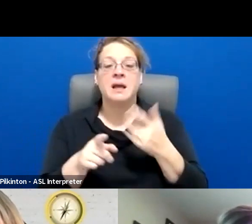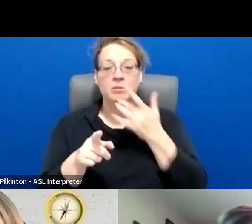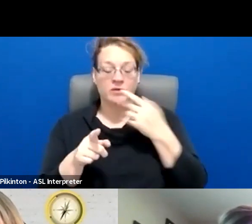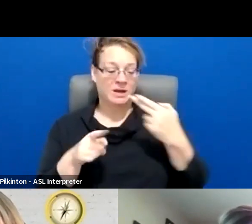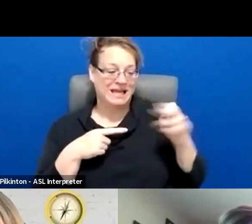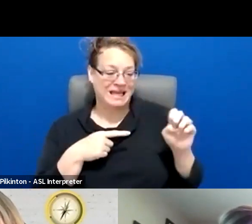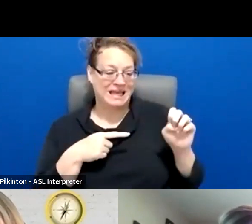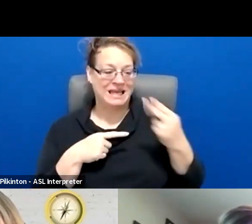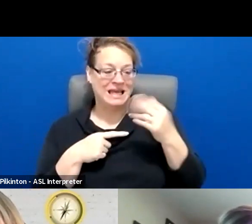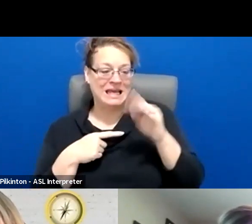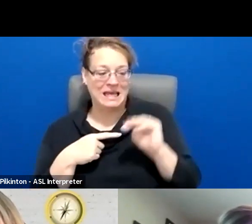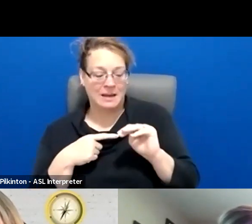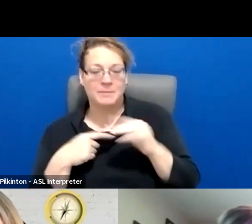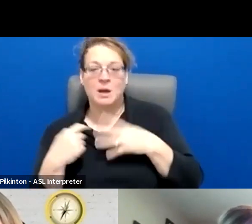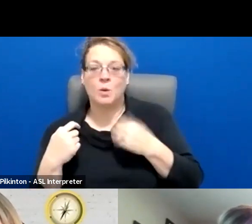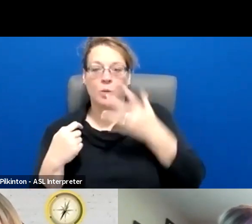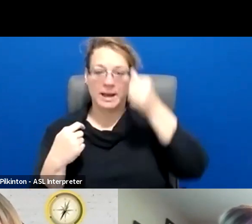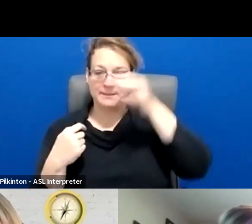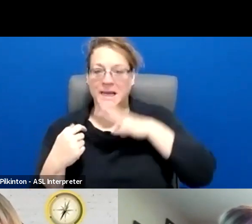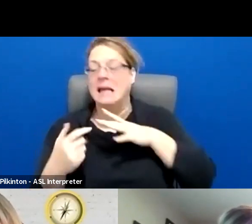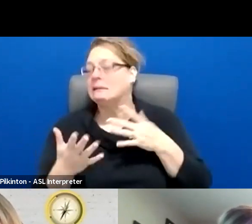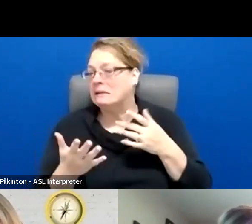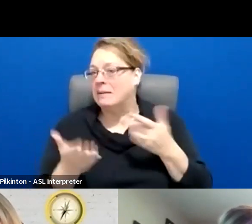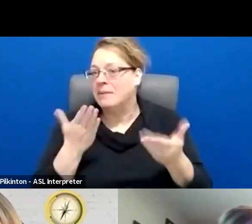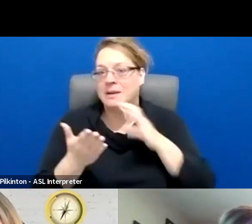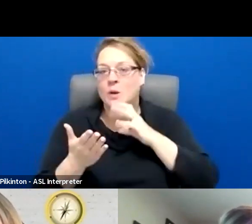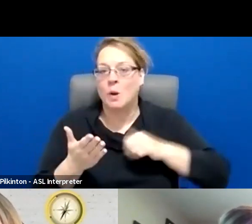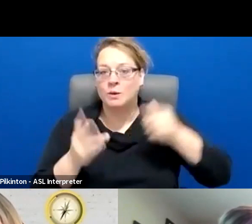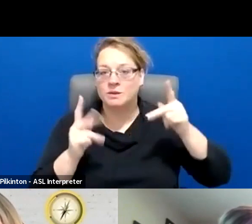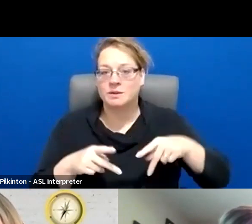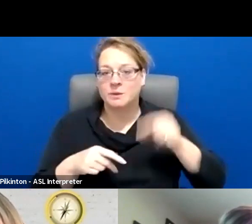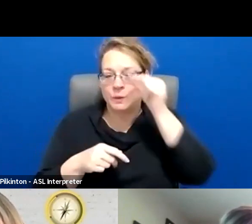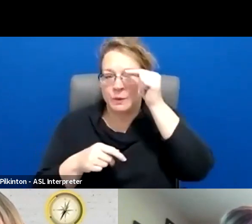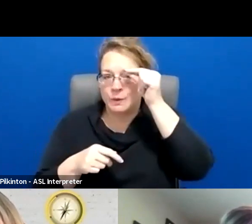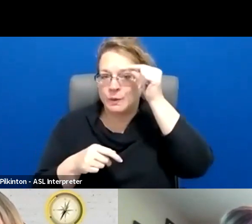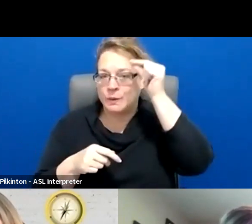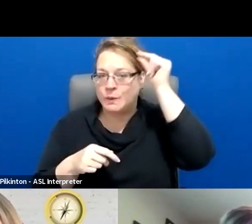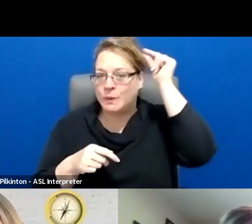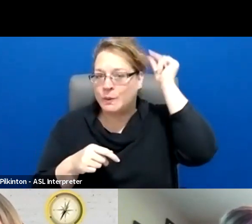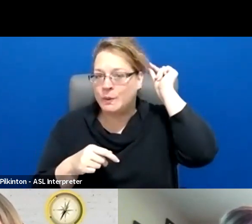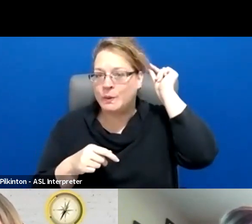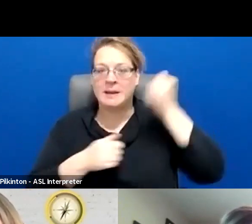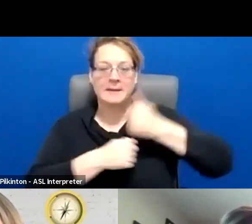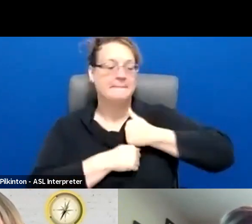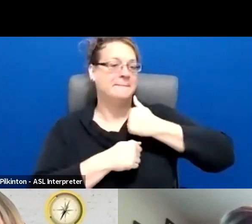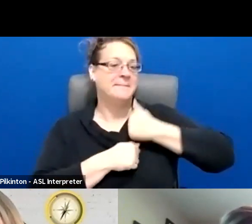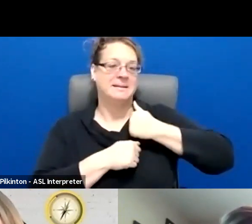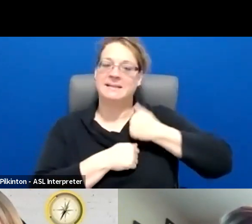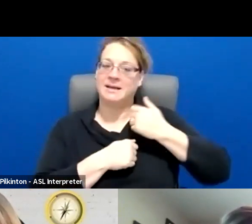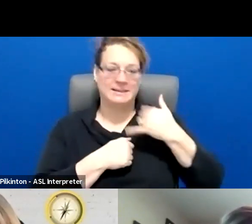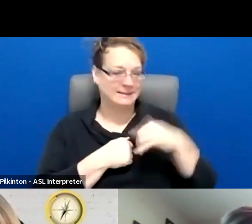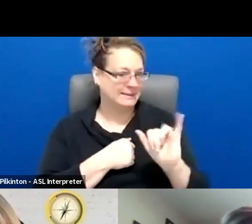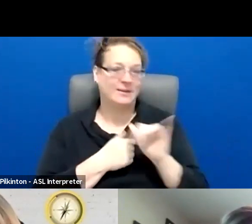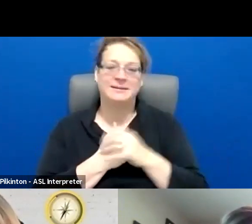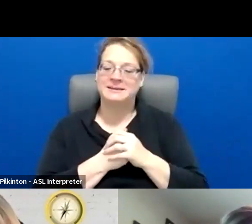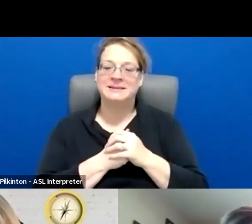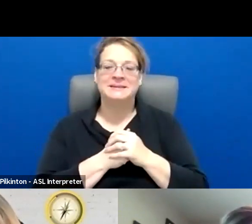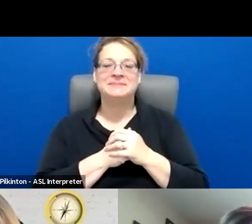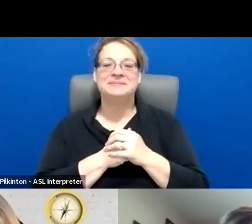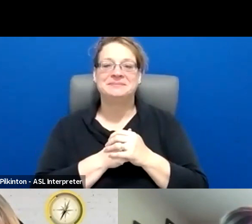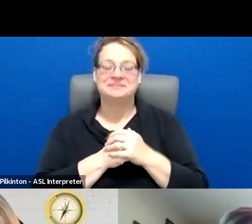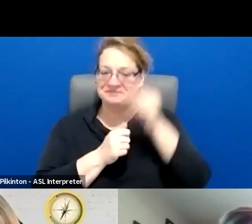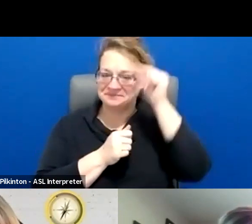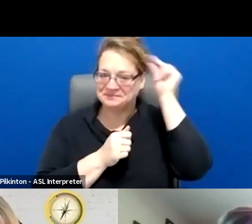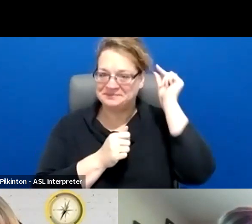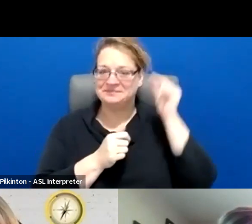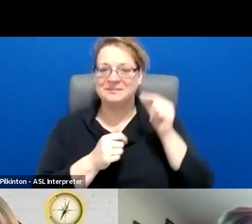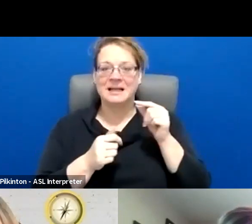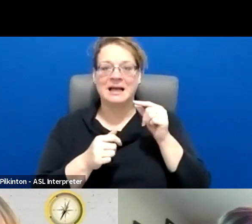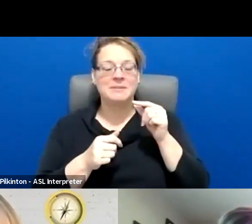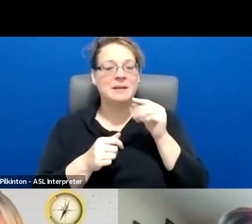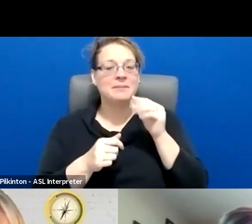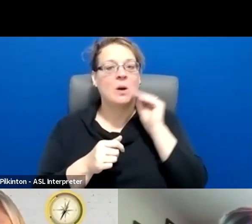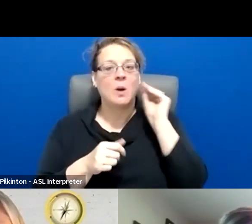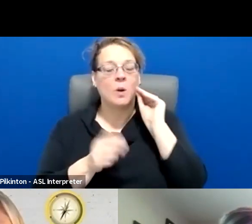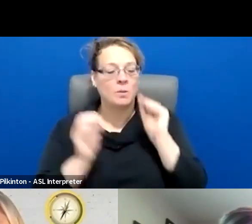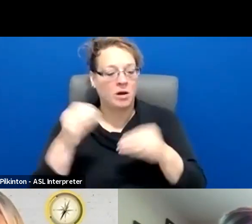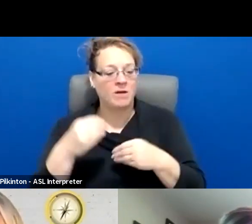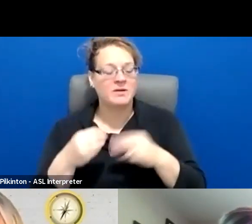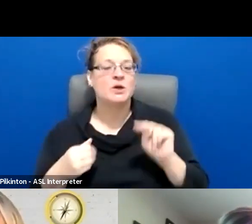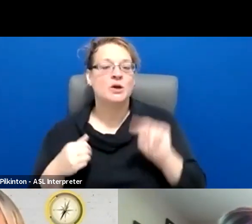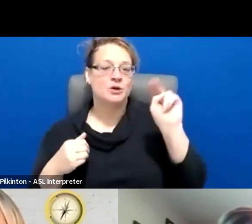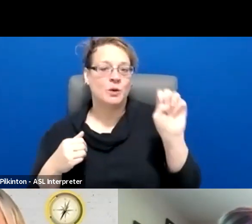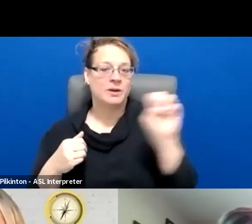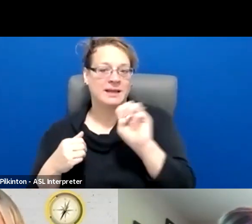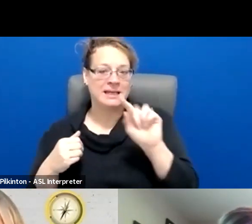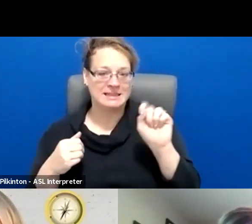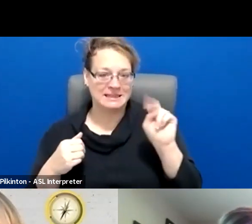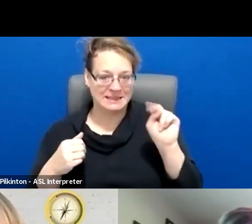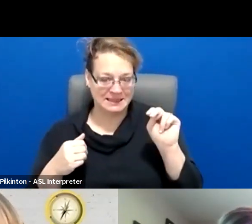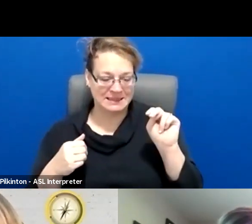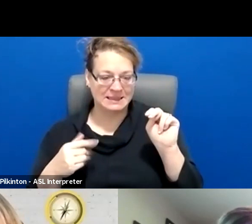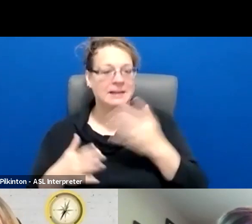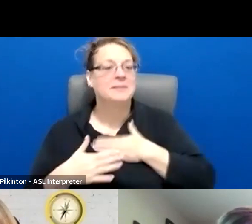My pronouns are he/him.